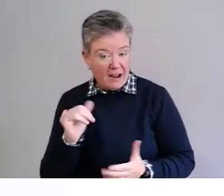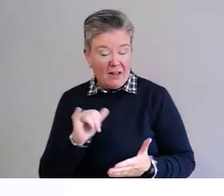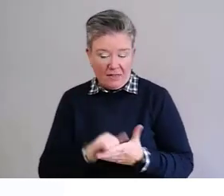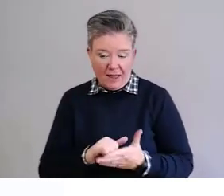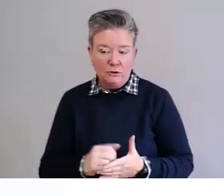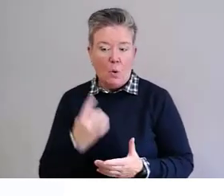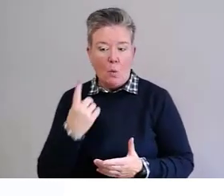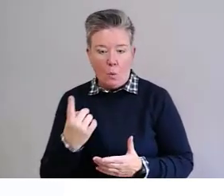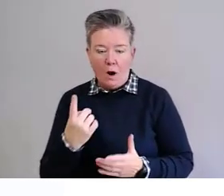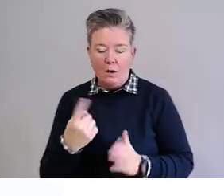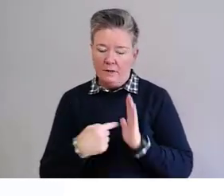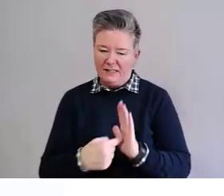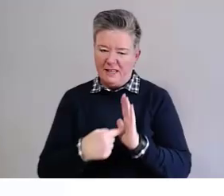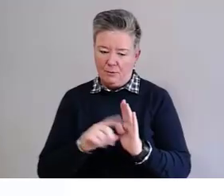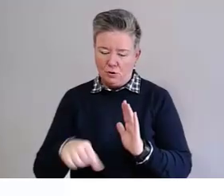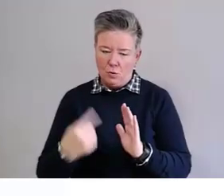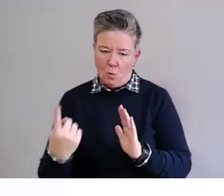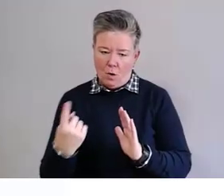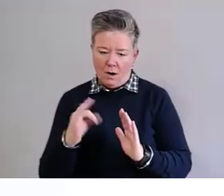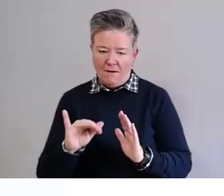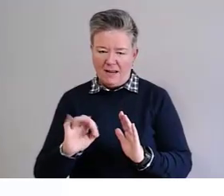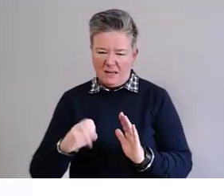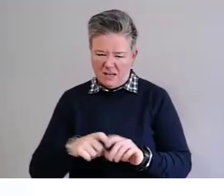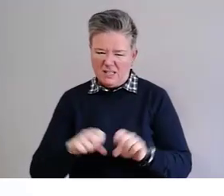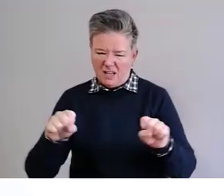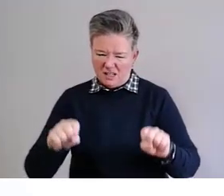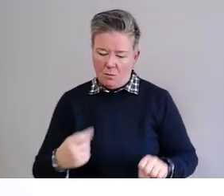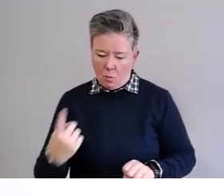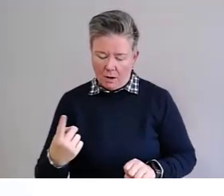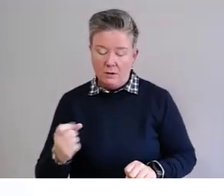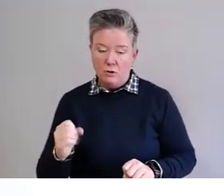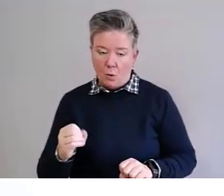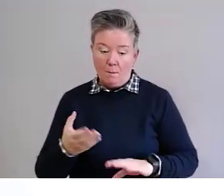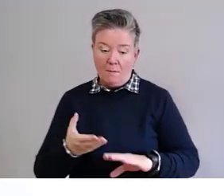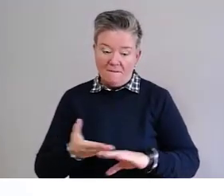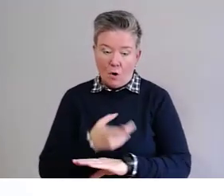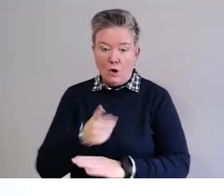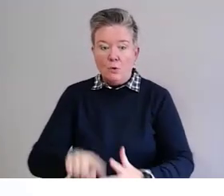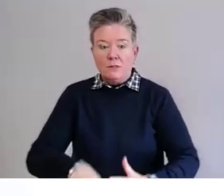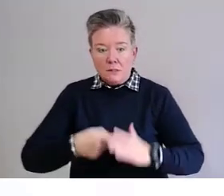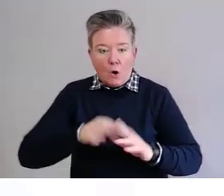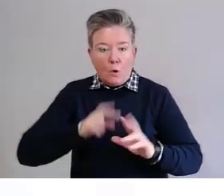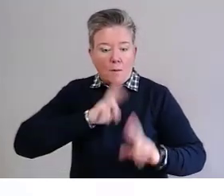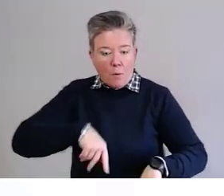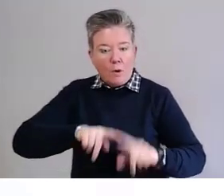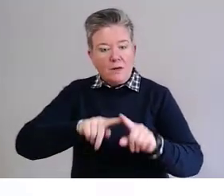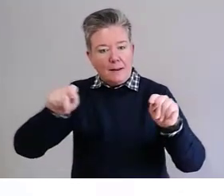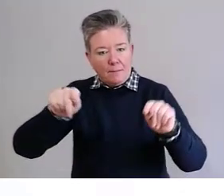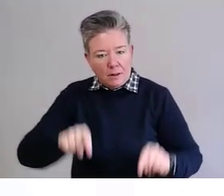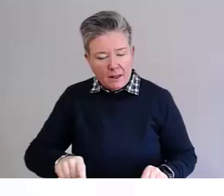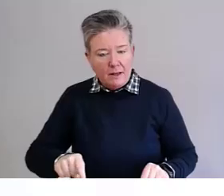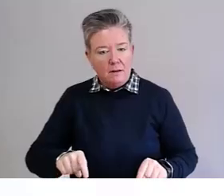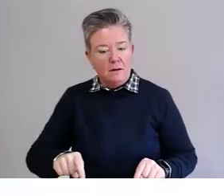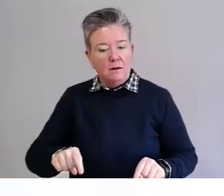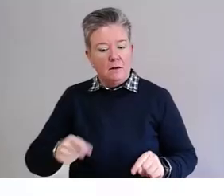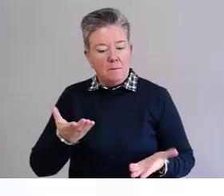one example of an IEP system. So before you start a report template, or maybe tweak one that you already have,